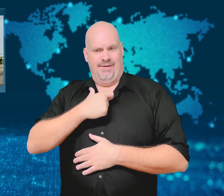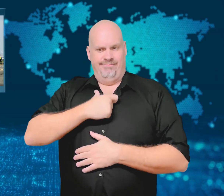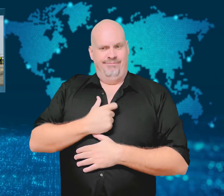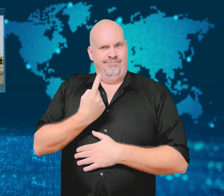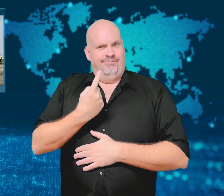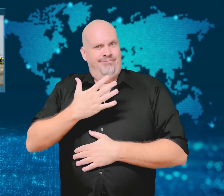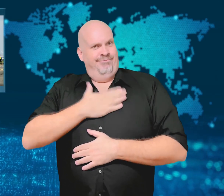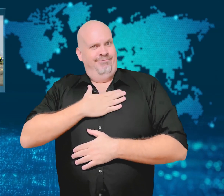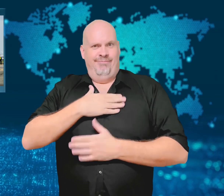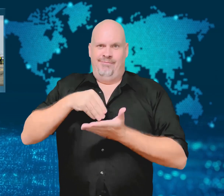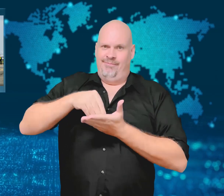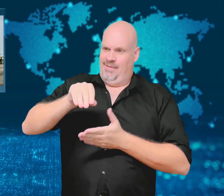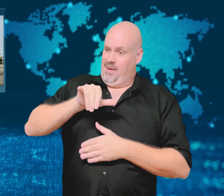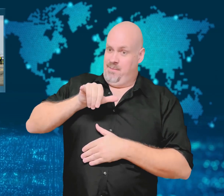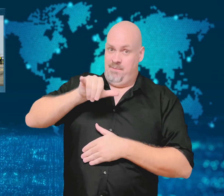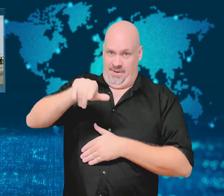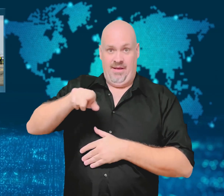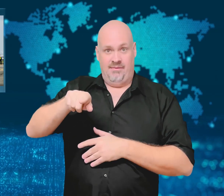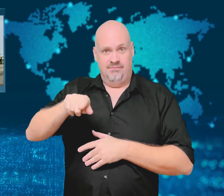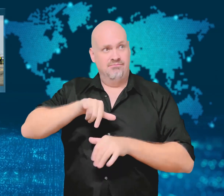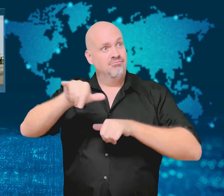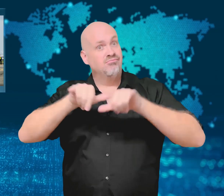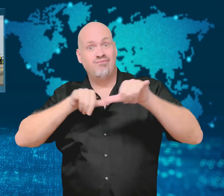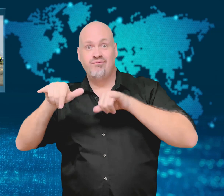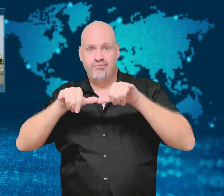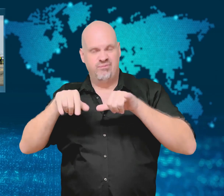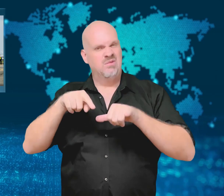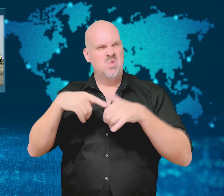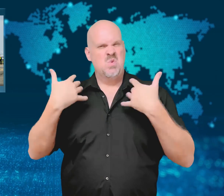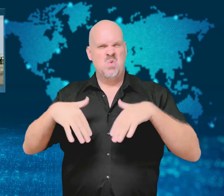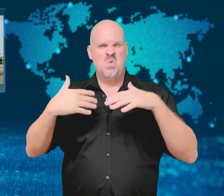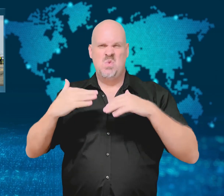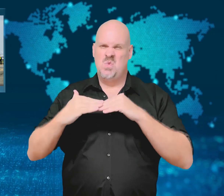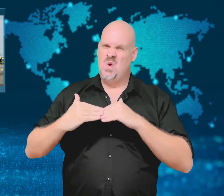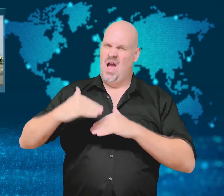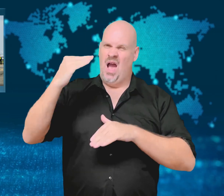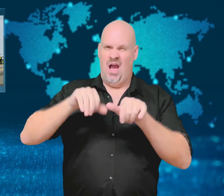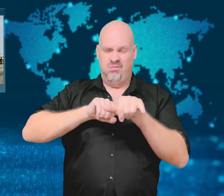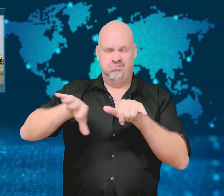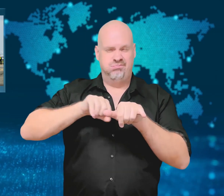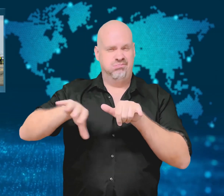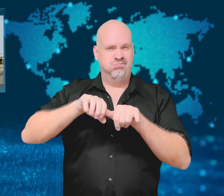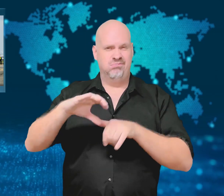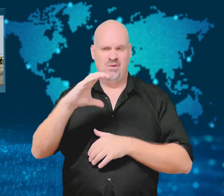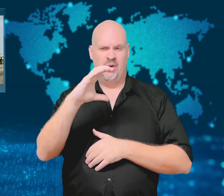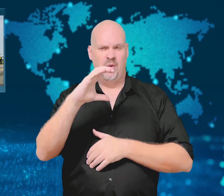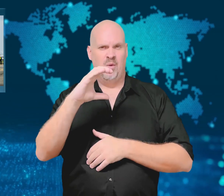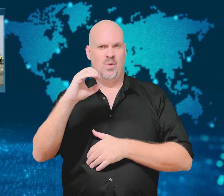Their representative said private flights are the largest polluter